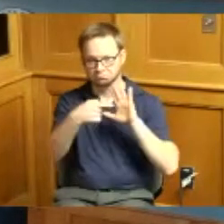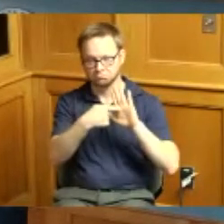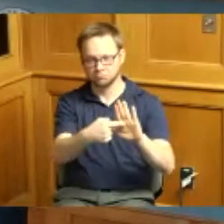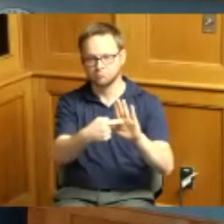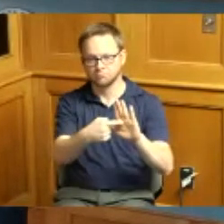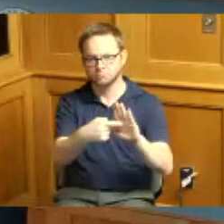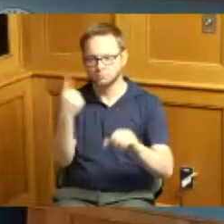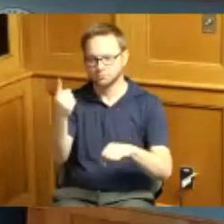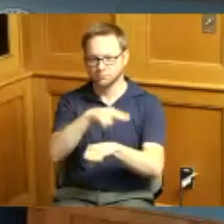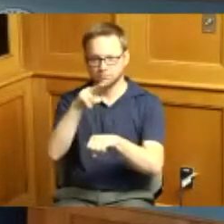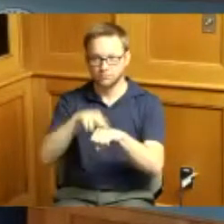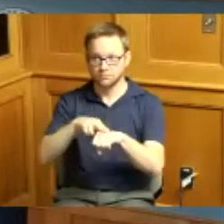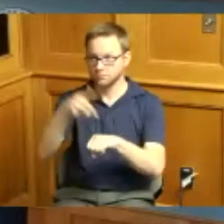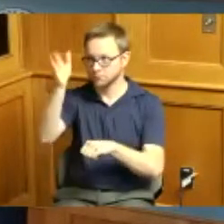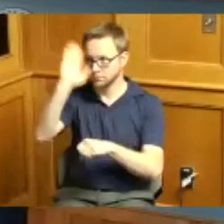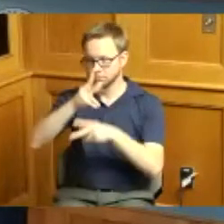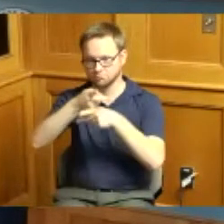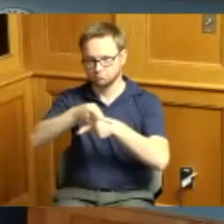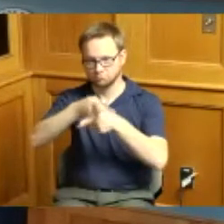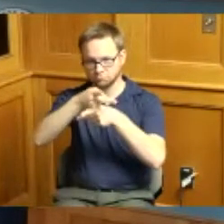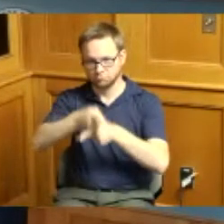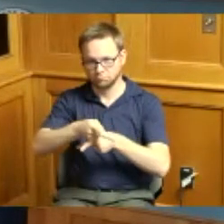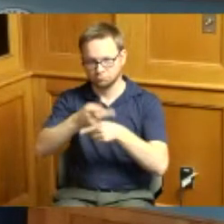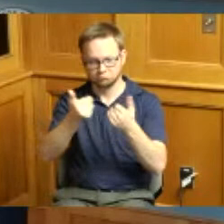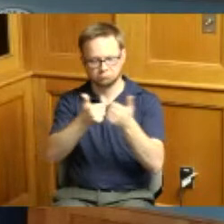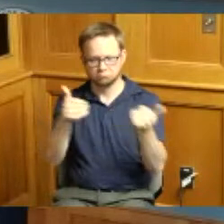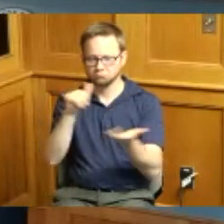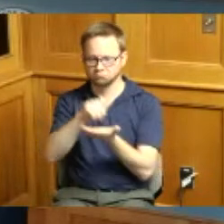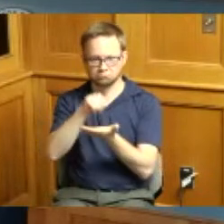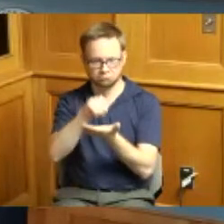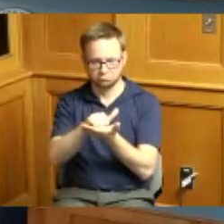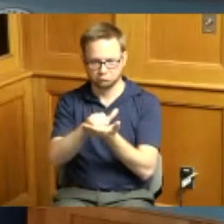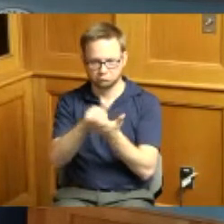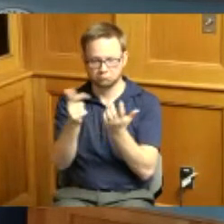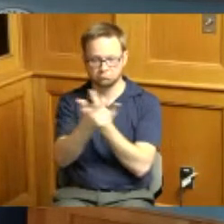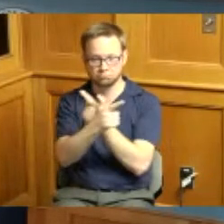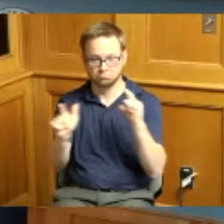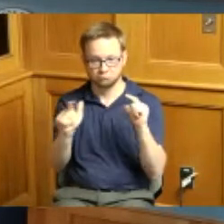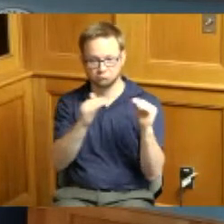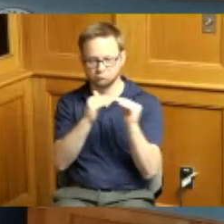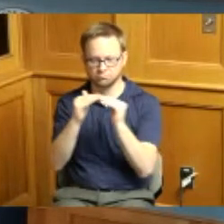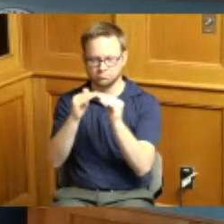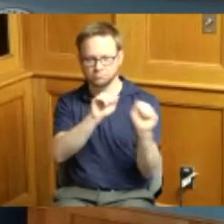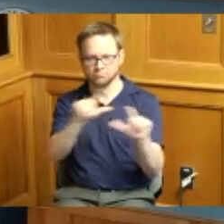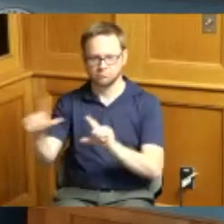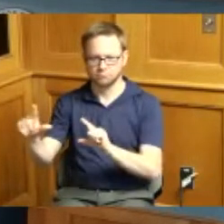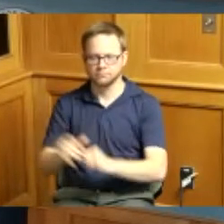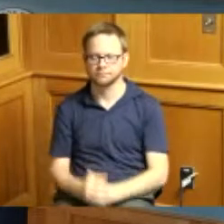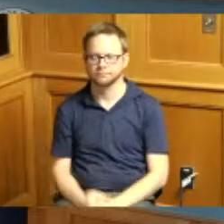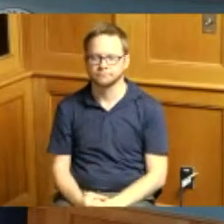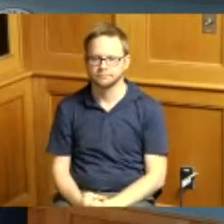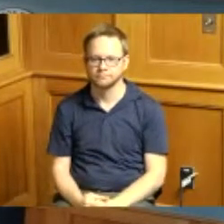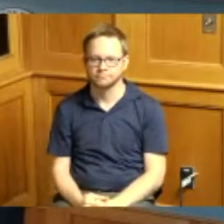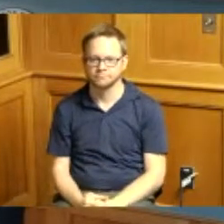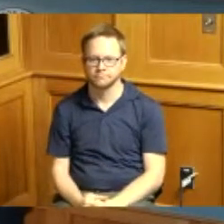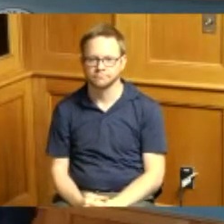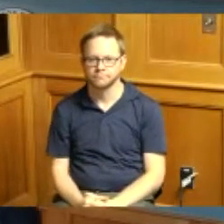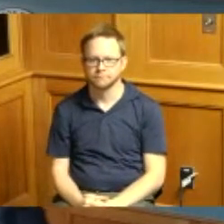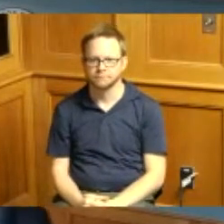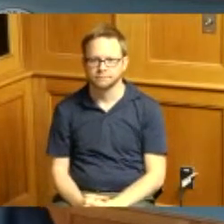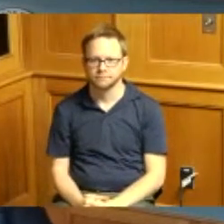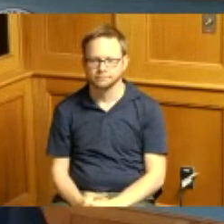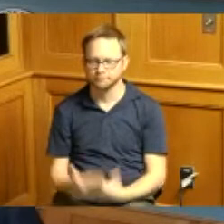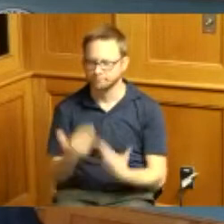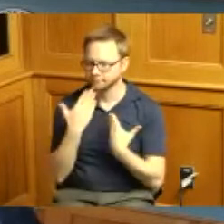it stands one nation under god indivisible with liberty justice for all thank you